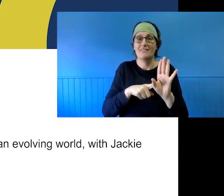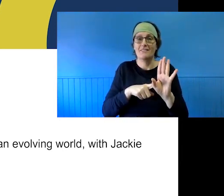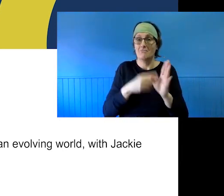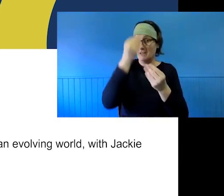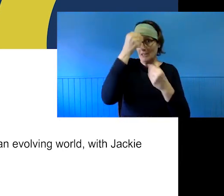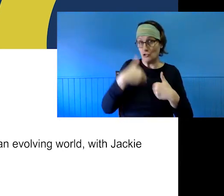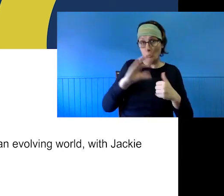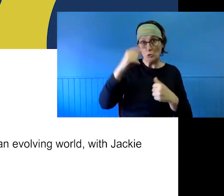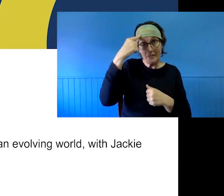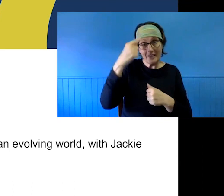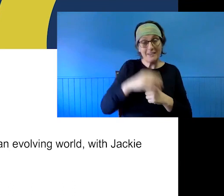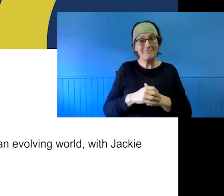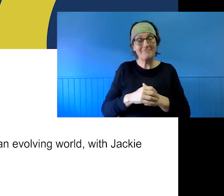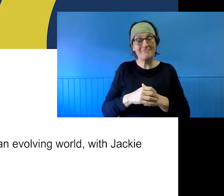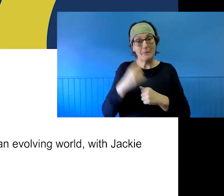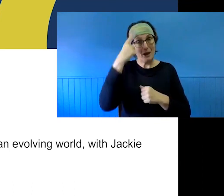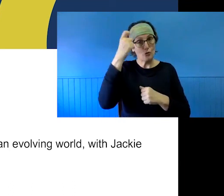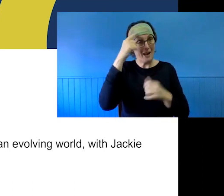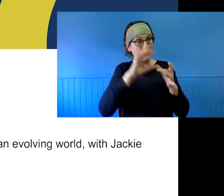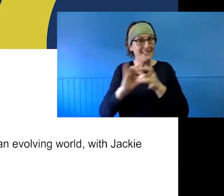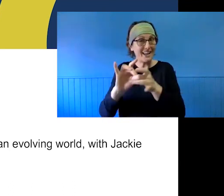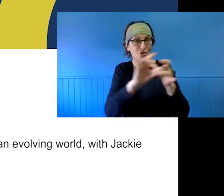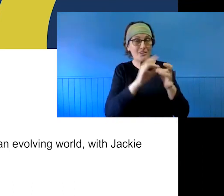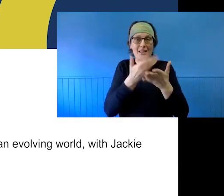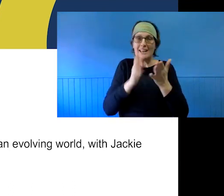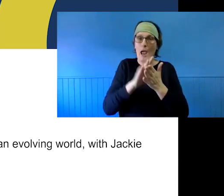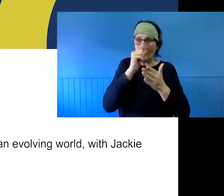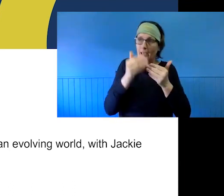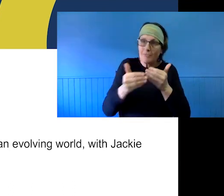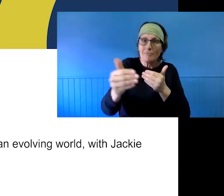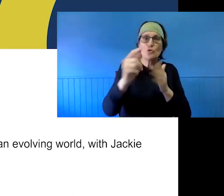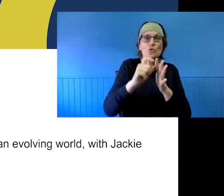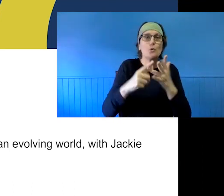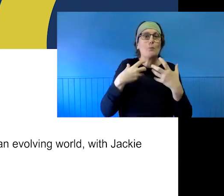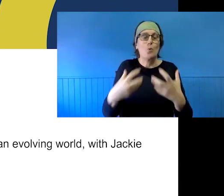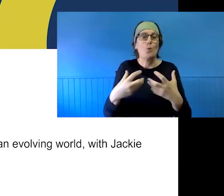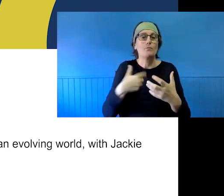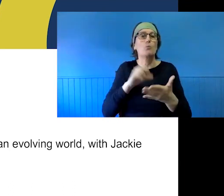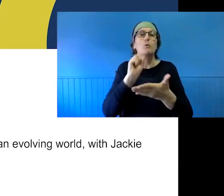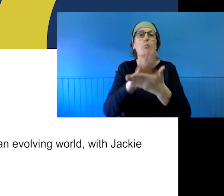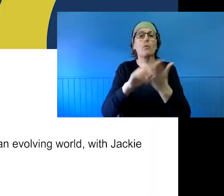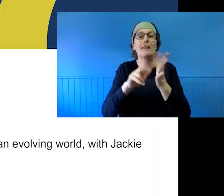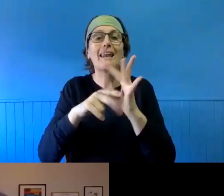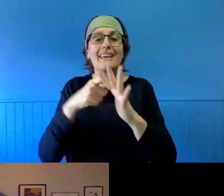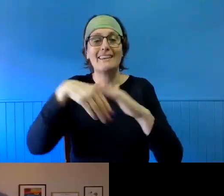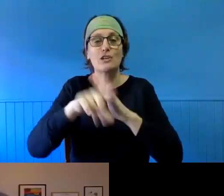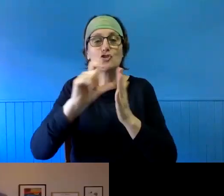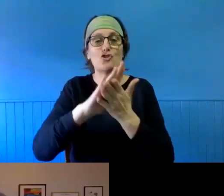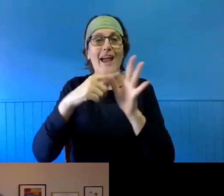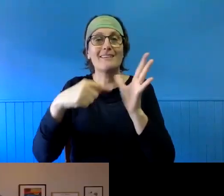what you think about Creative Connections and how we should continue. We'll post the link in the chat now as well. But until next